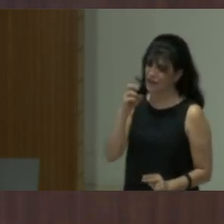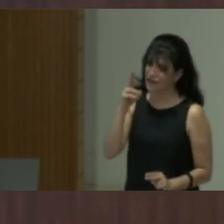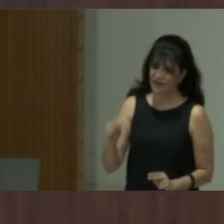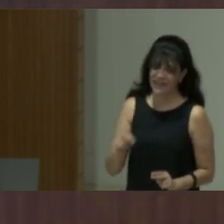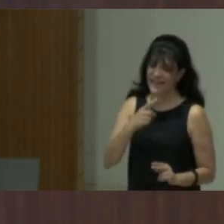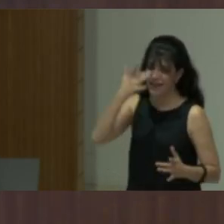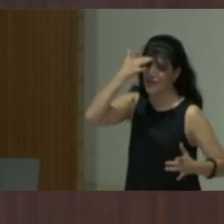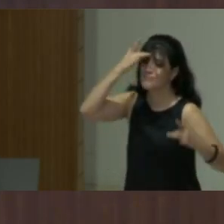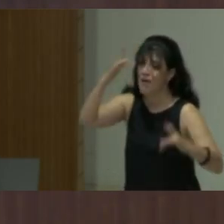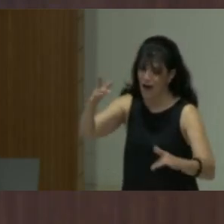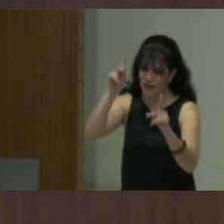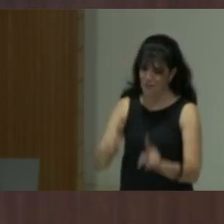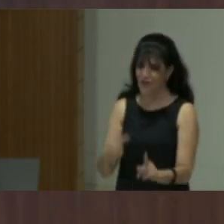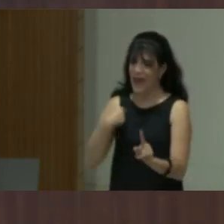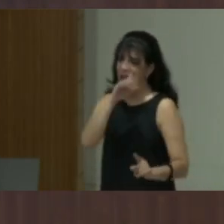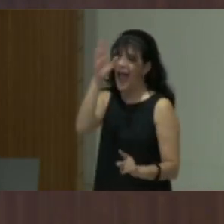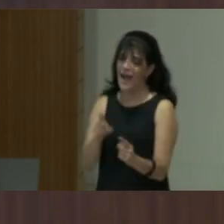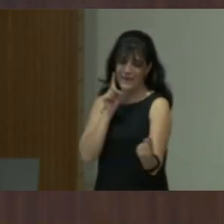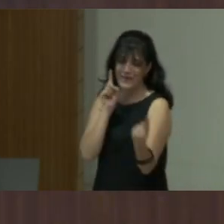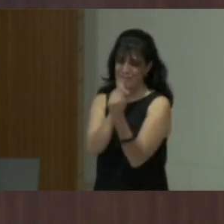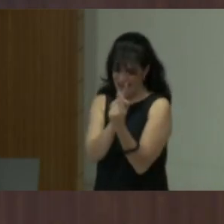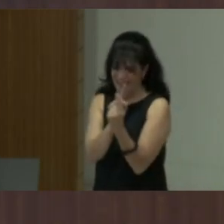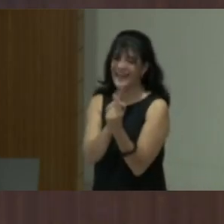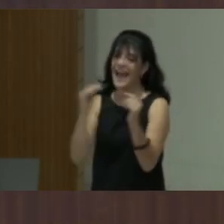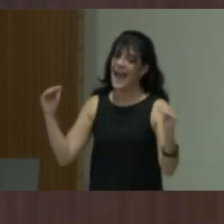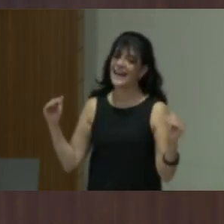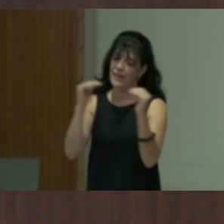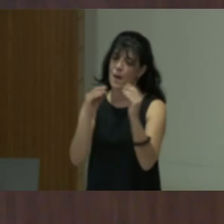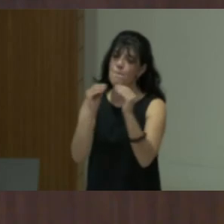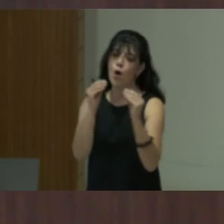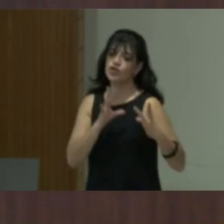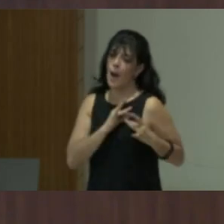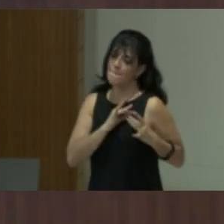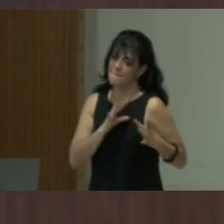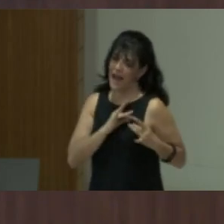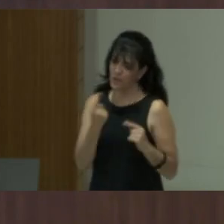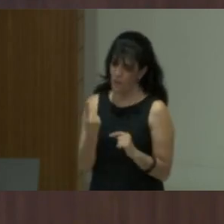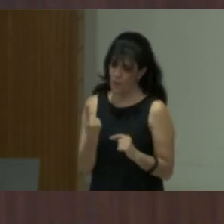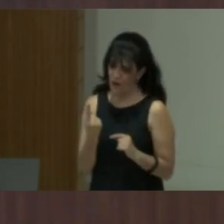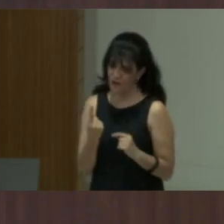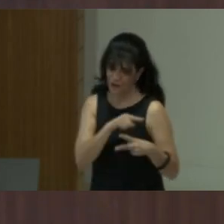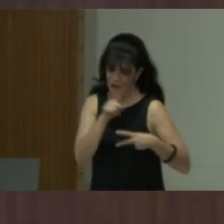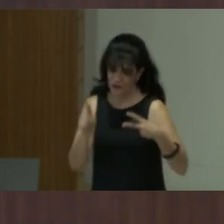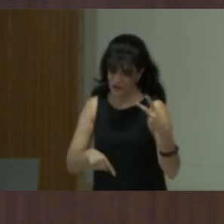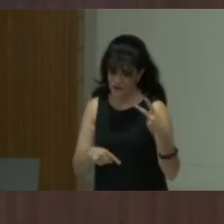person I've ever met, and equally the most compassionate one. Two quick examples to highlight this.